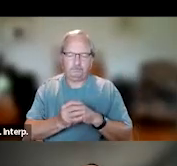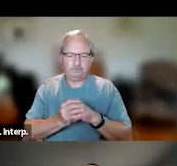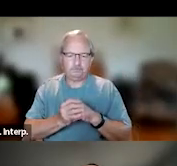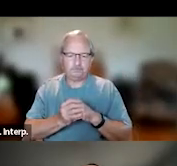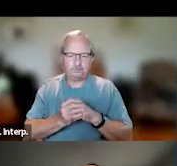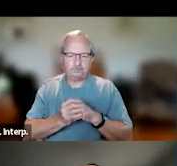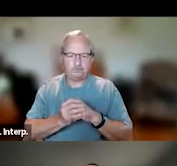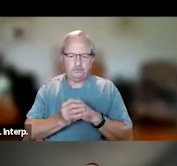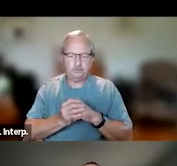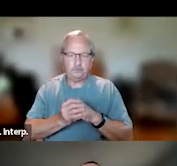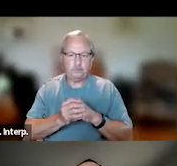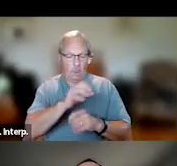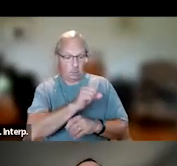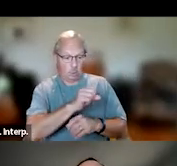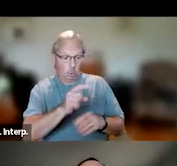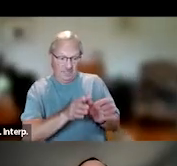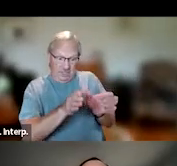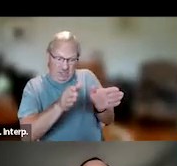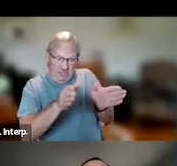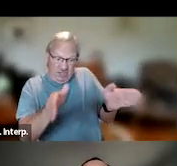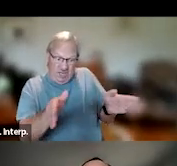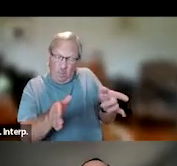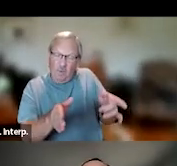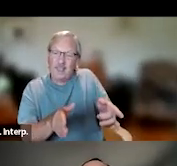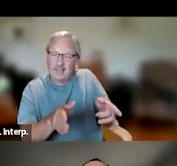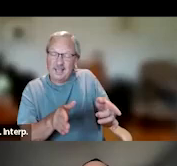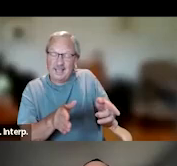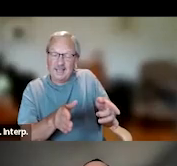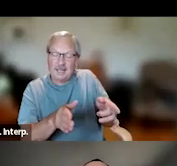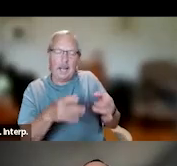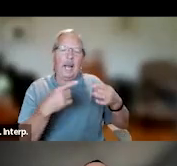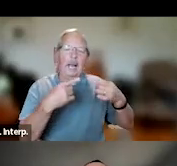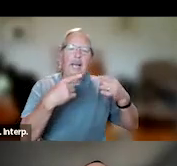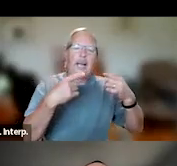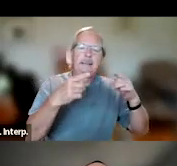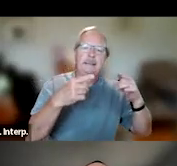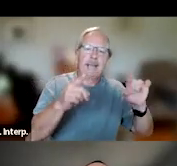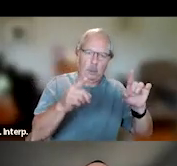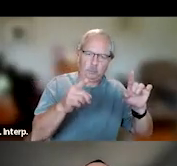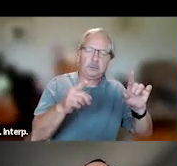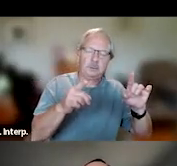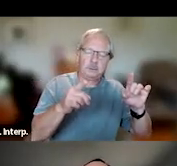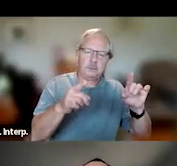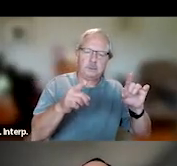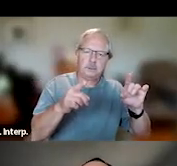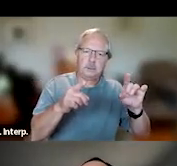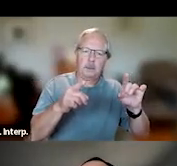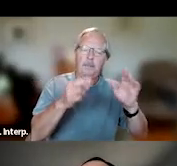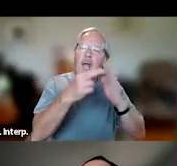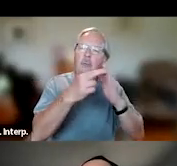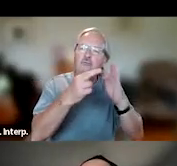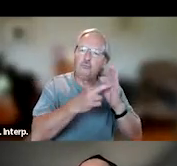Social Security generally will make announcements about regulation changes when something